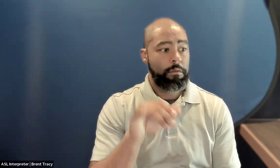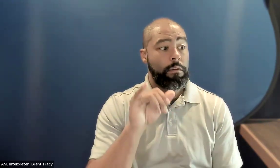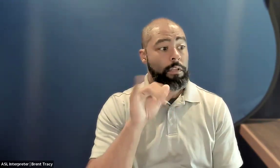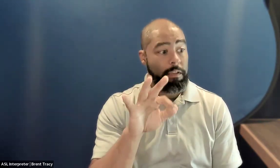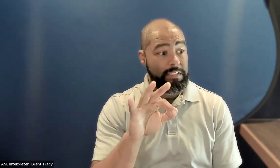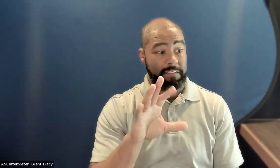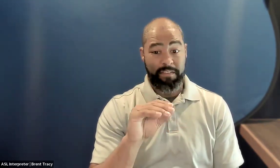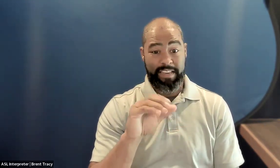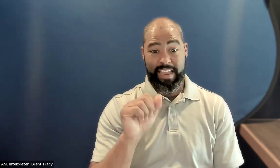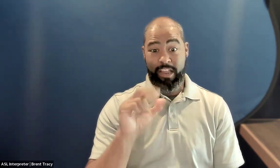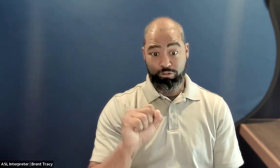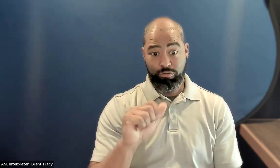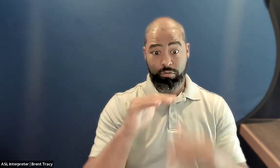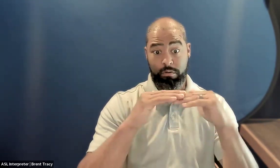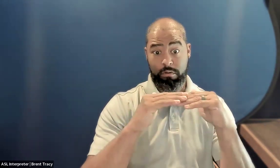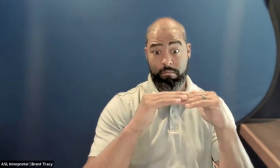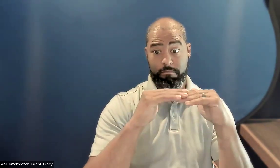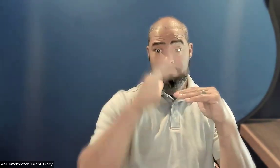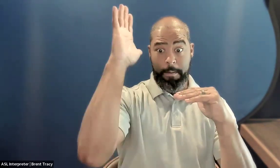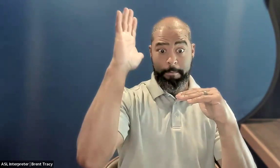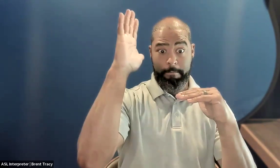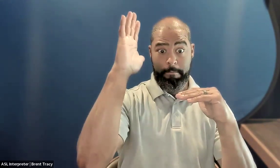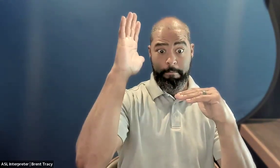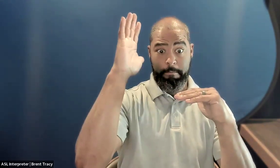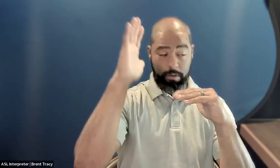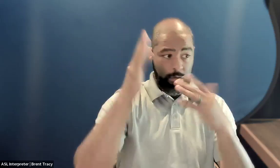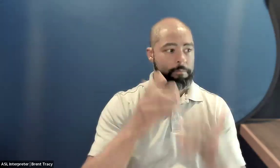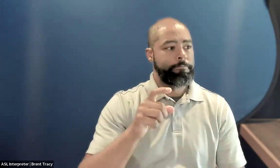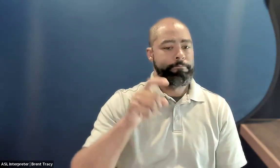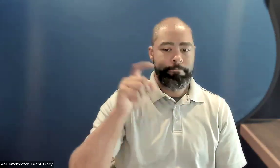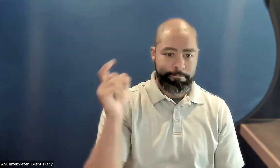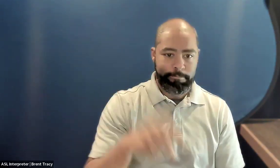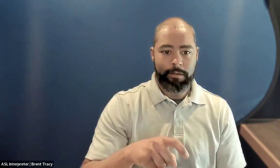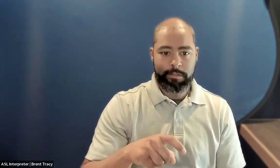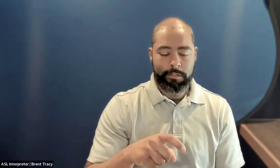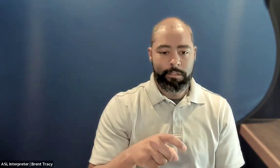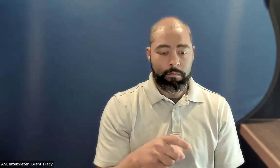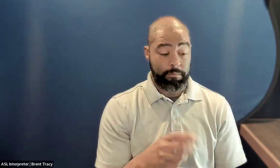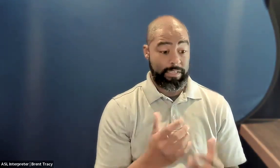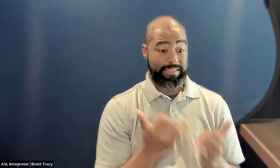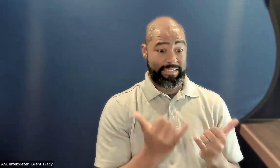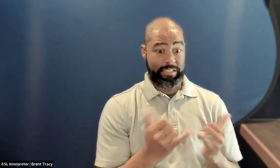more as being the trigger for when the existing requirements under our policy would apply.